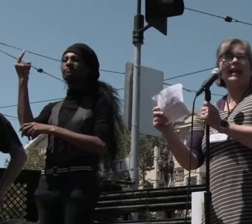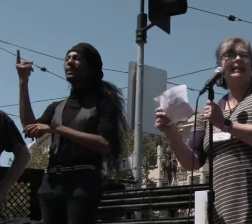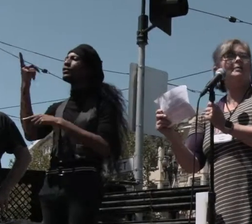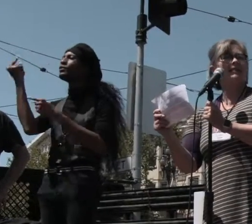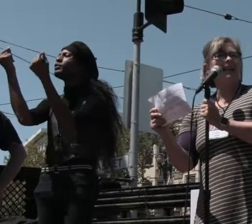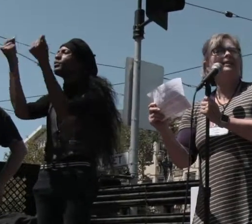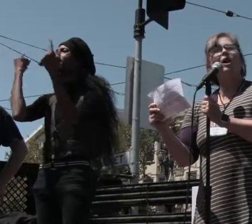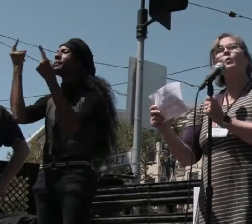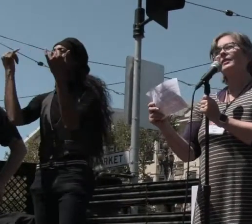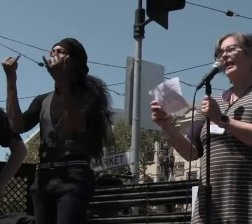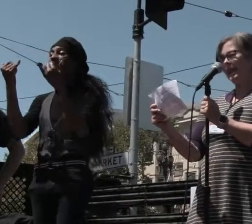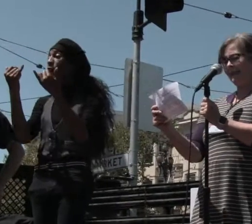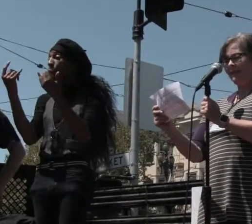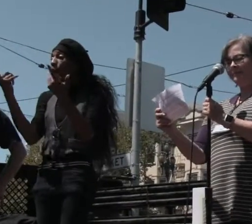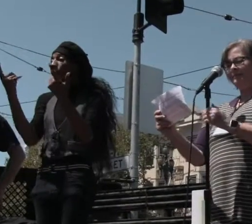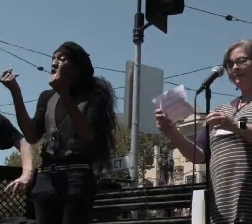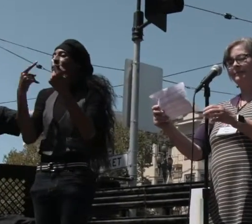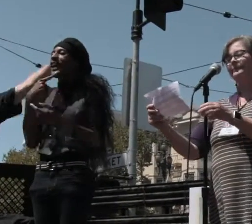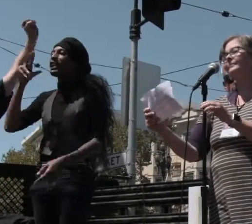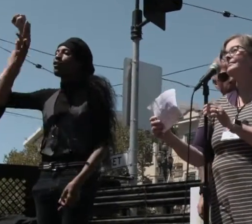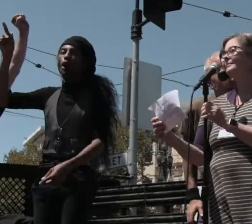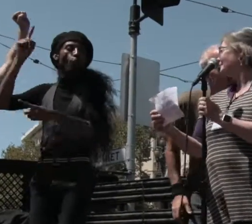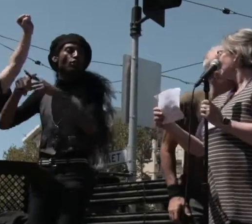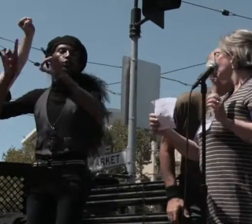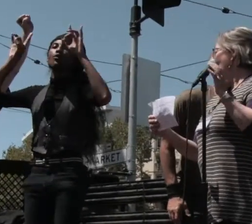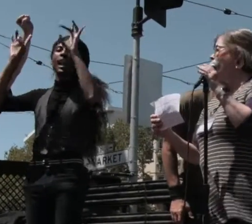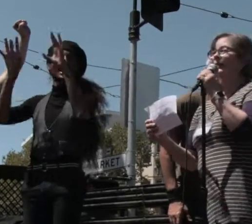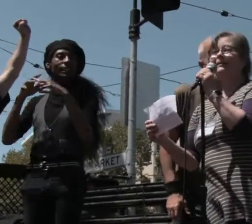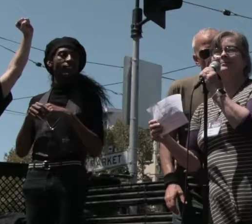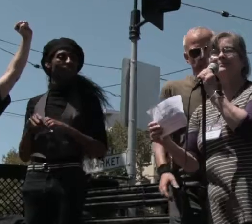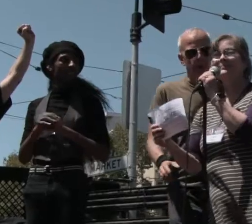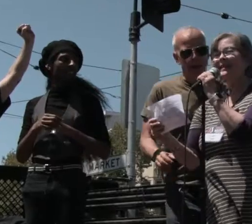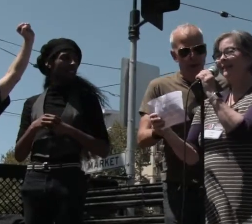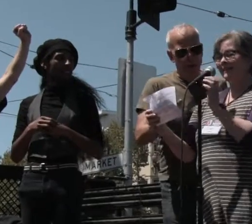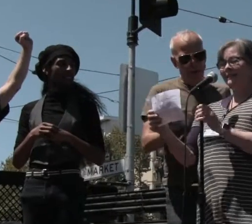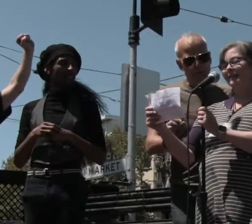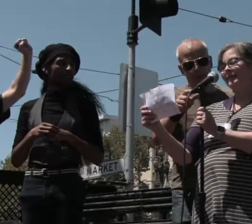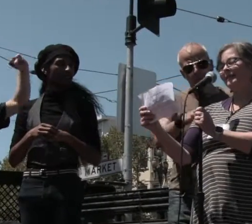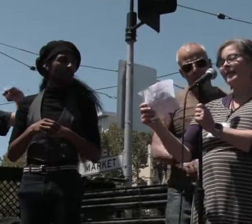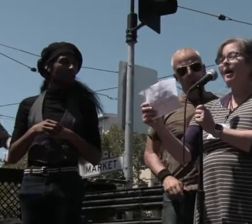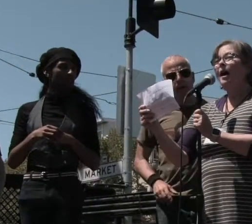today--we're saying no to hate.